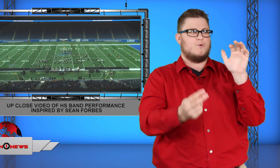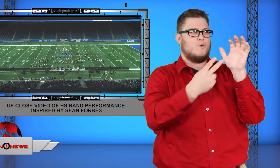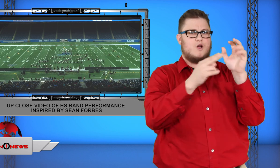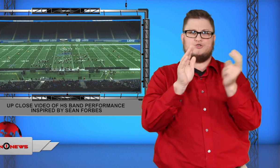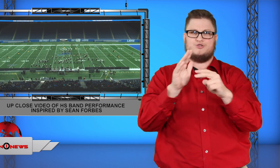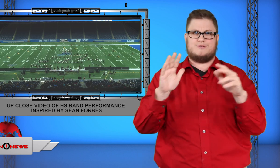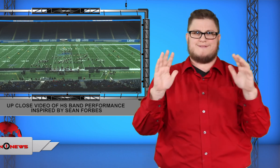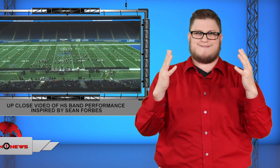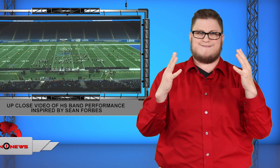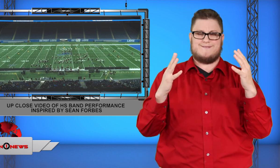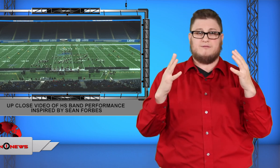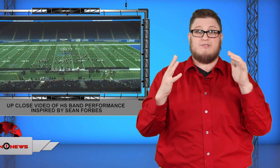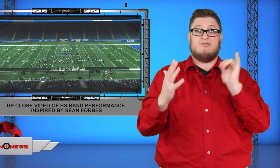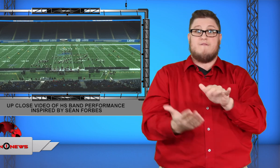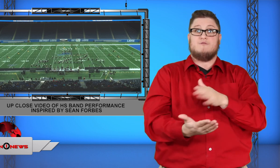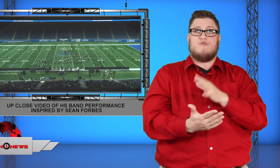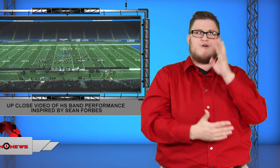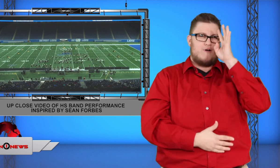competing band state championship.